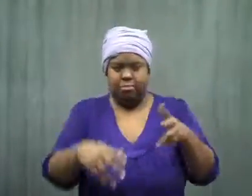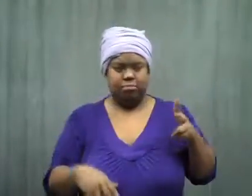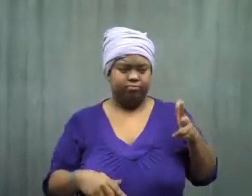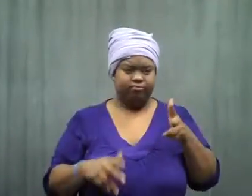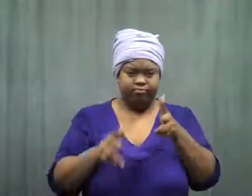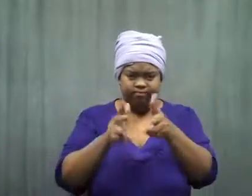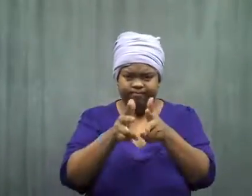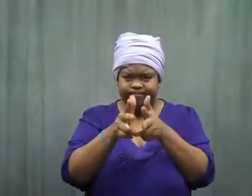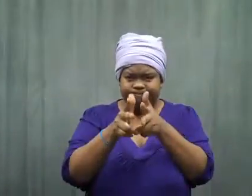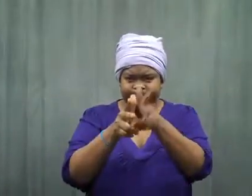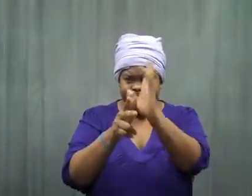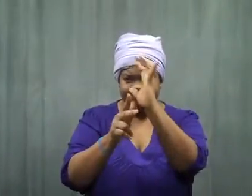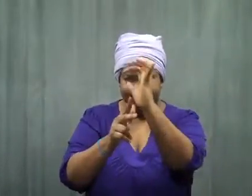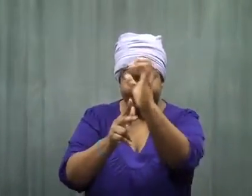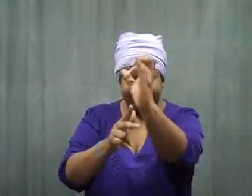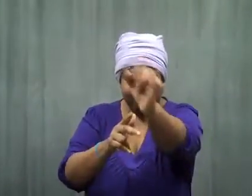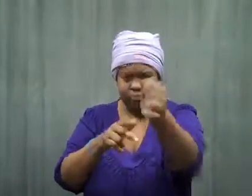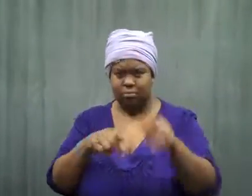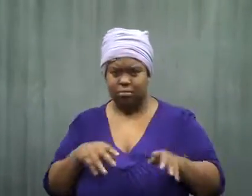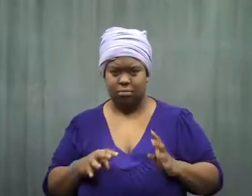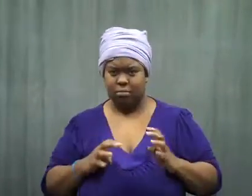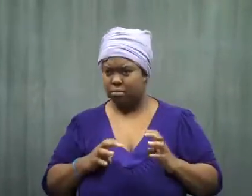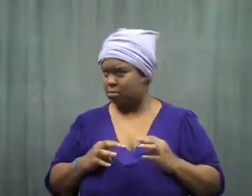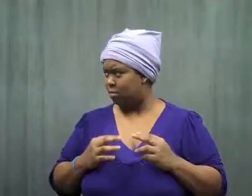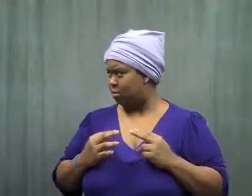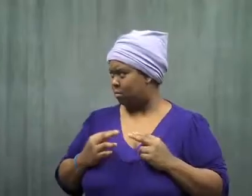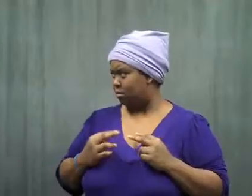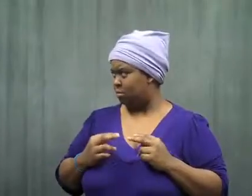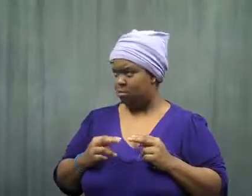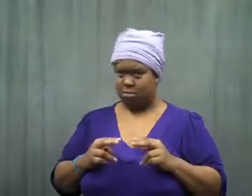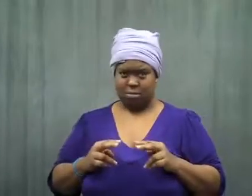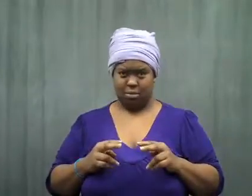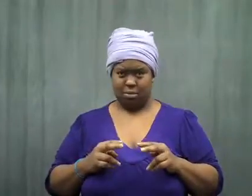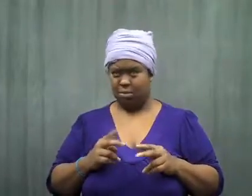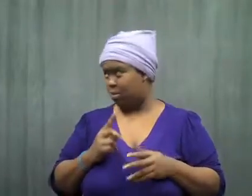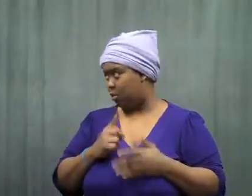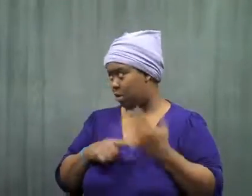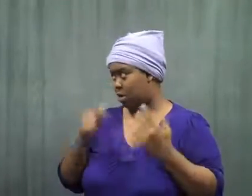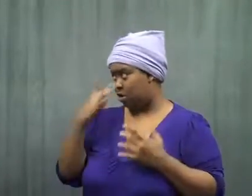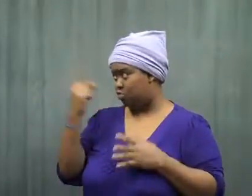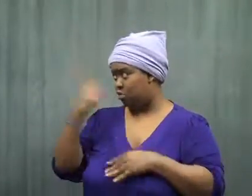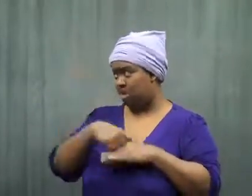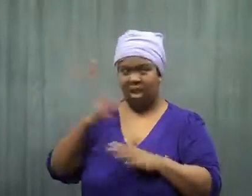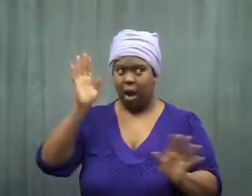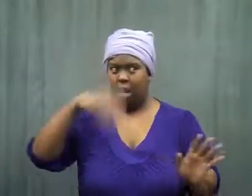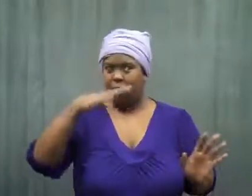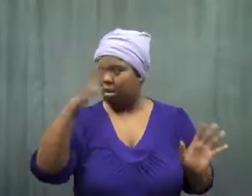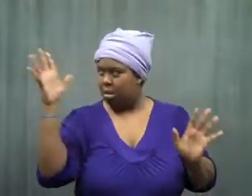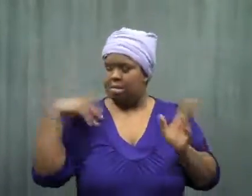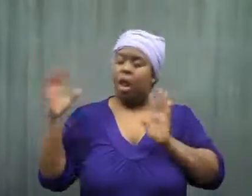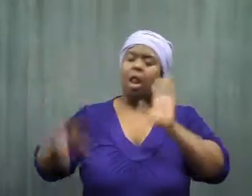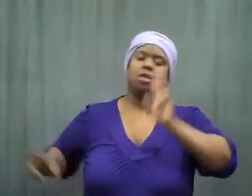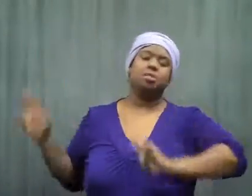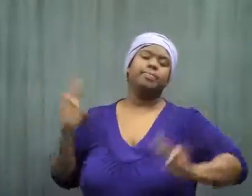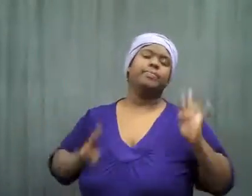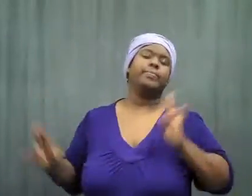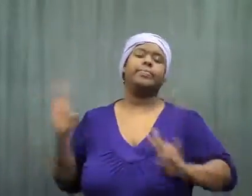We watched as the officer drove off.